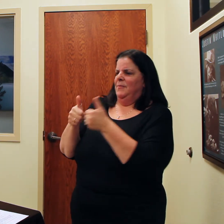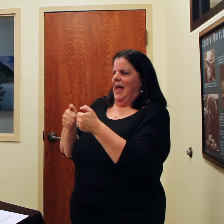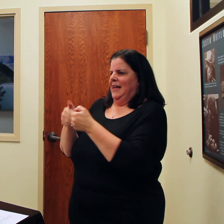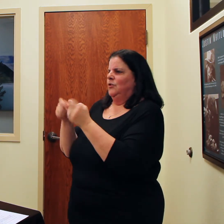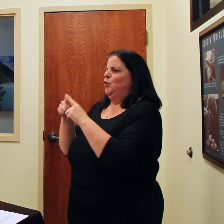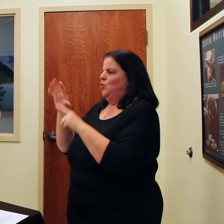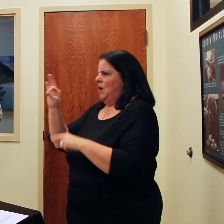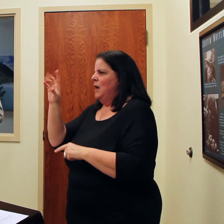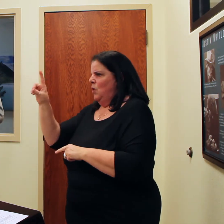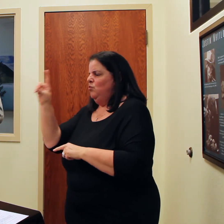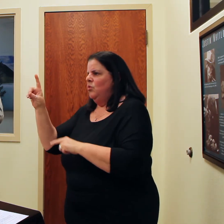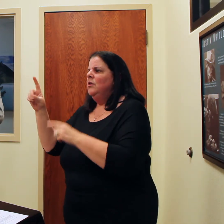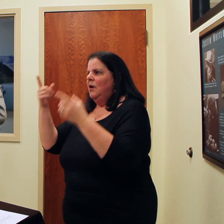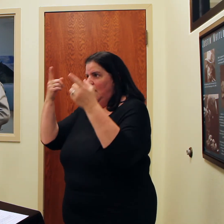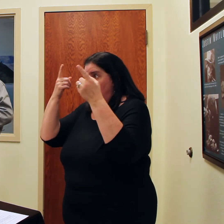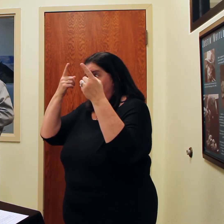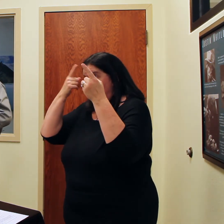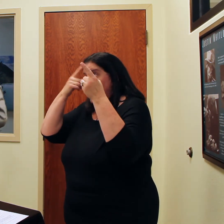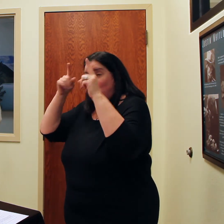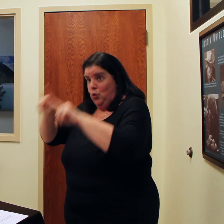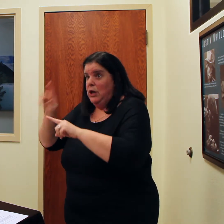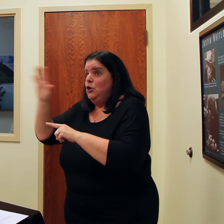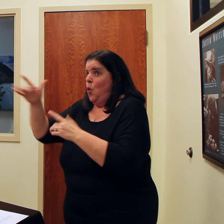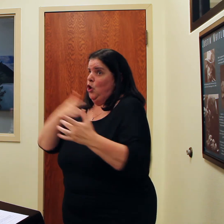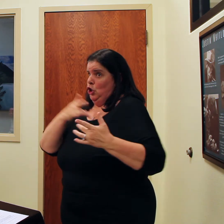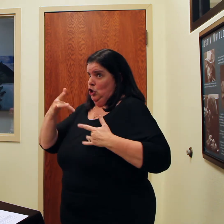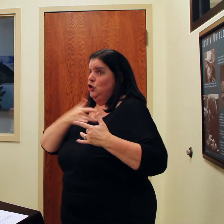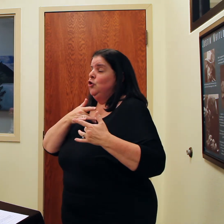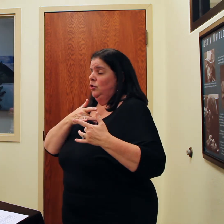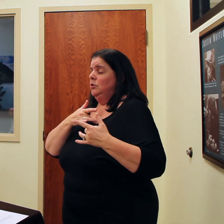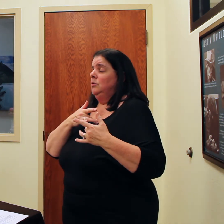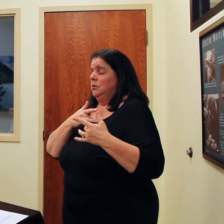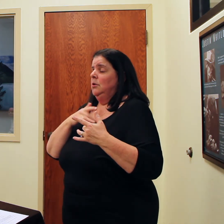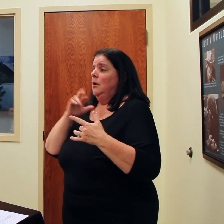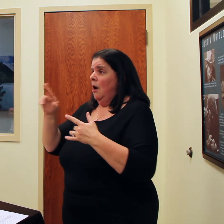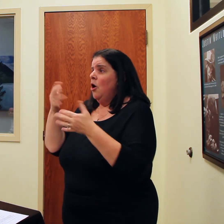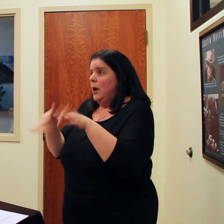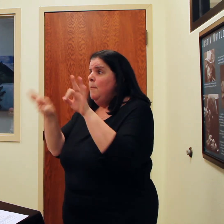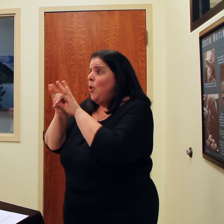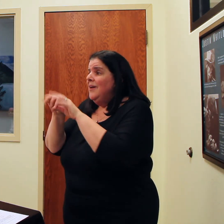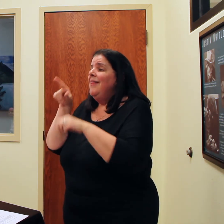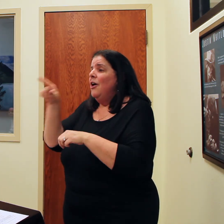I do agree your concerns are important, but there is an Access and Functional Needs working group that meets, too, in this building,